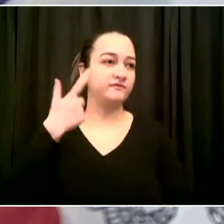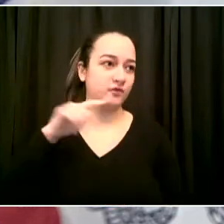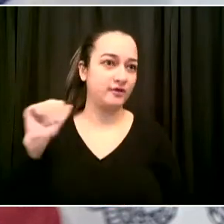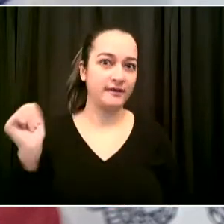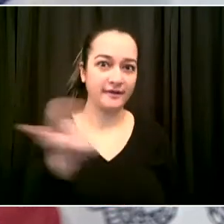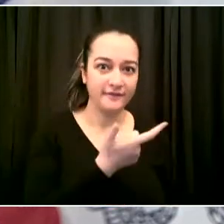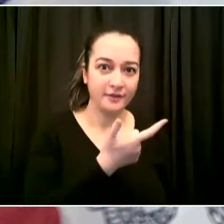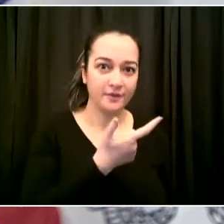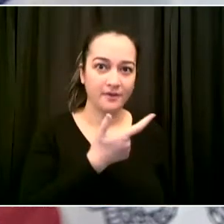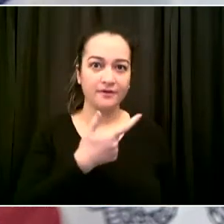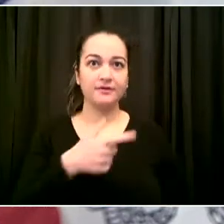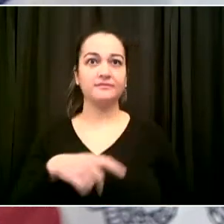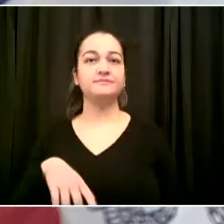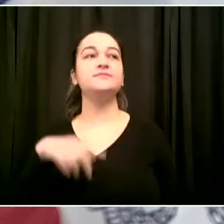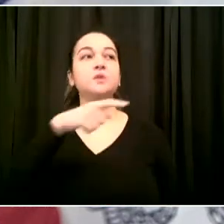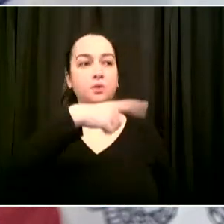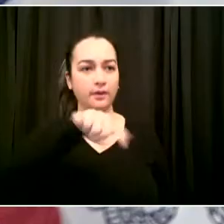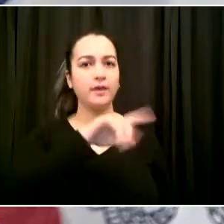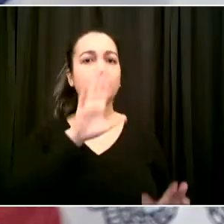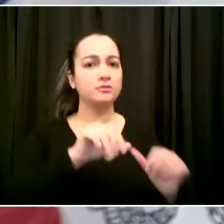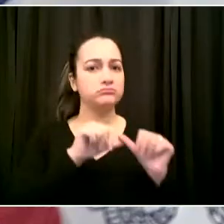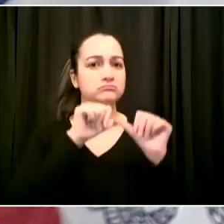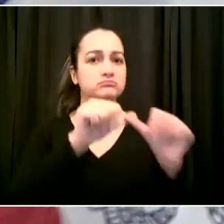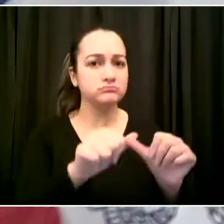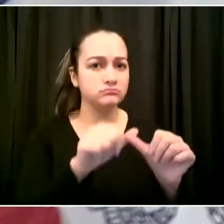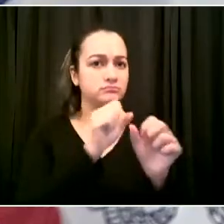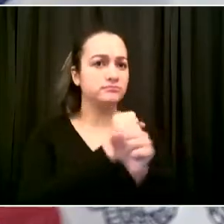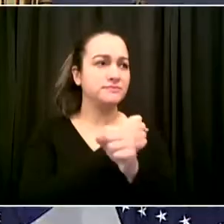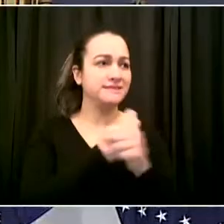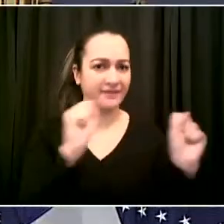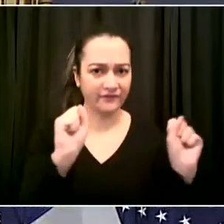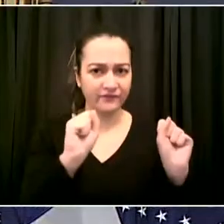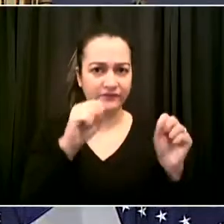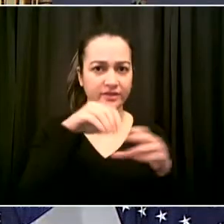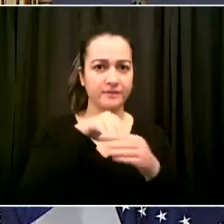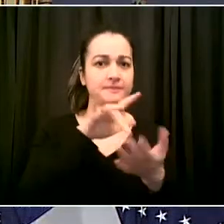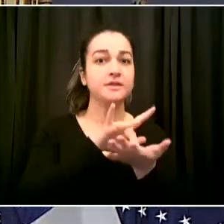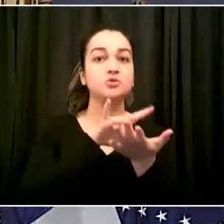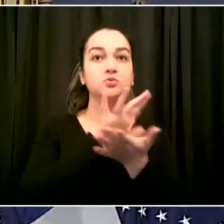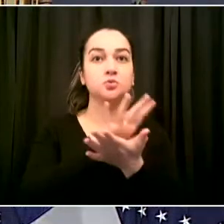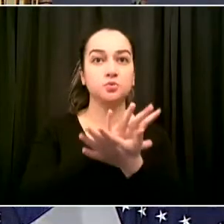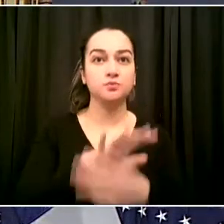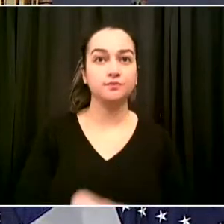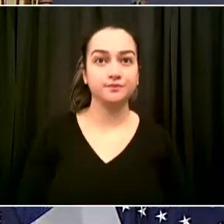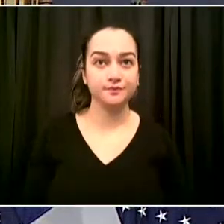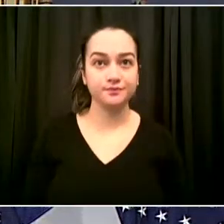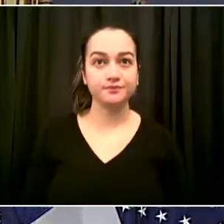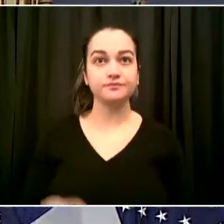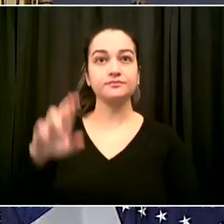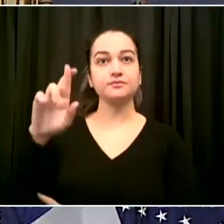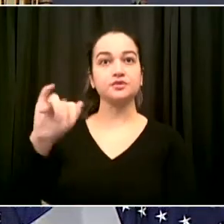FEEL SO SPECIAL. I WANT YOU TO HEAR FROM THHE CHANCELLOR, HE'S BEEN WORKING SO HARD TO GET DMIMIDLE SCHOOL BACK AND WE WILL